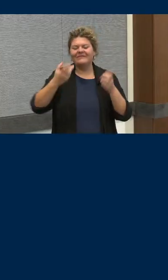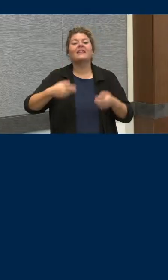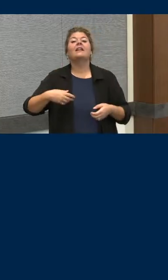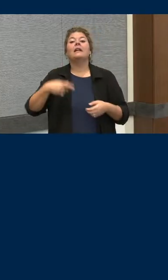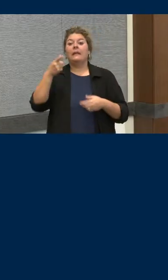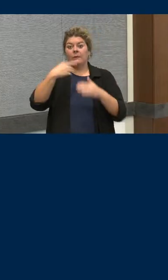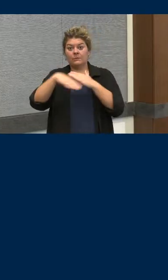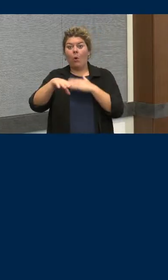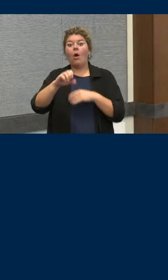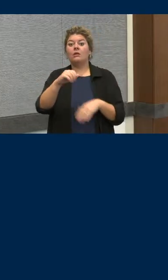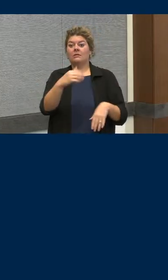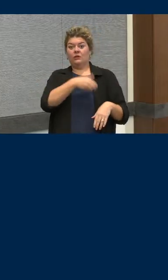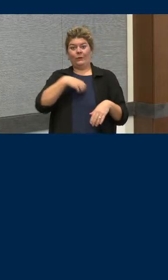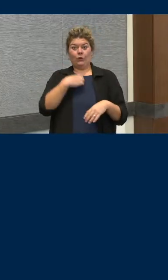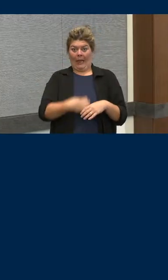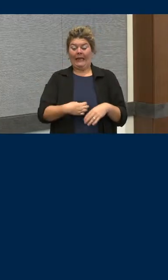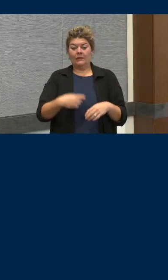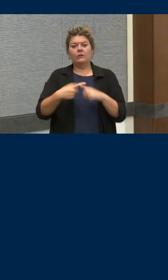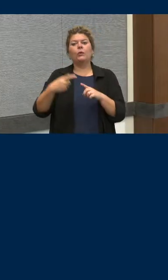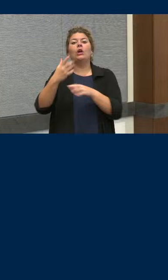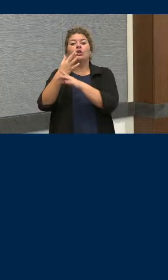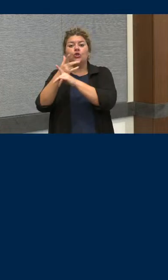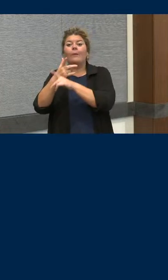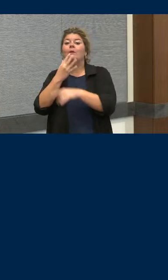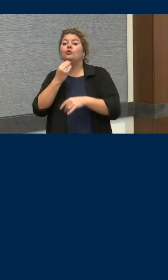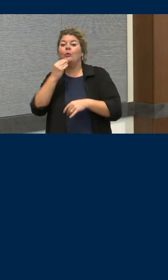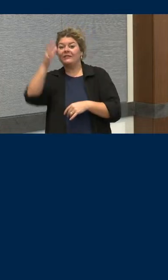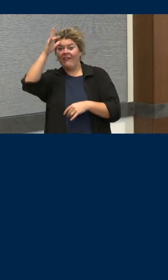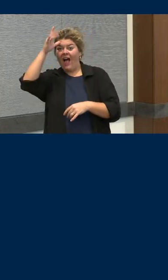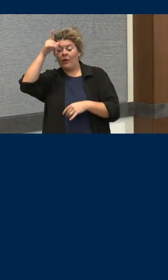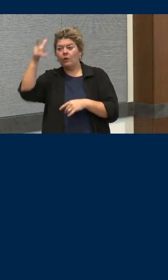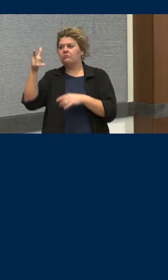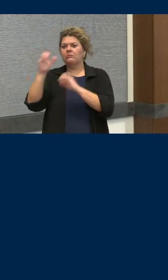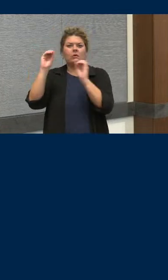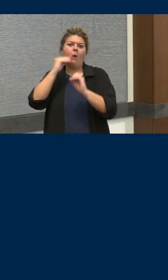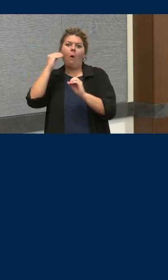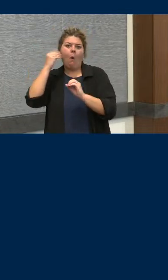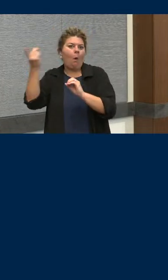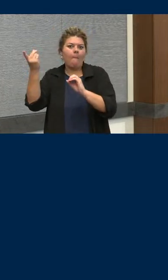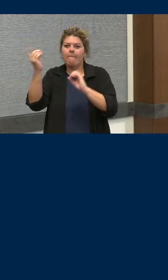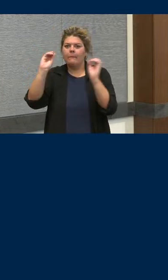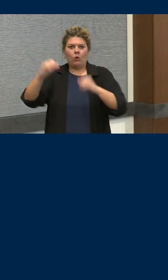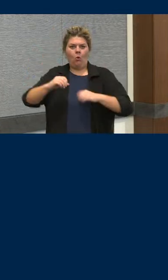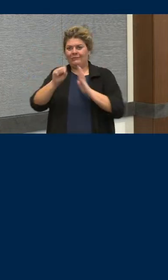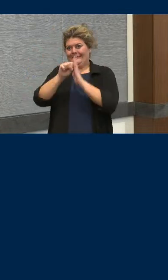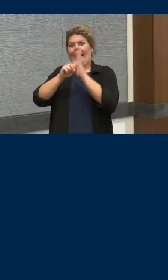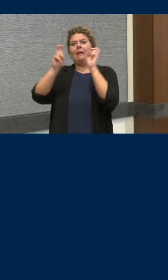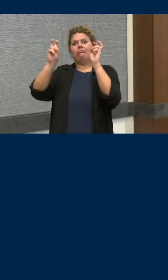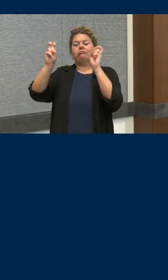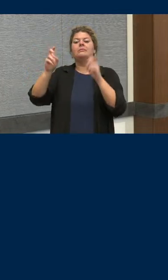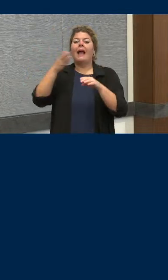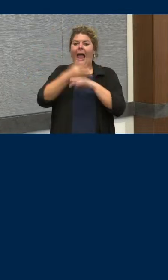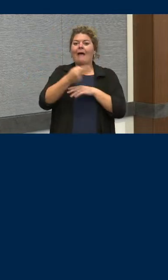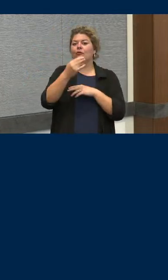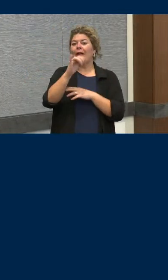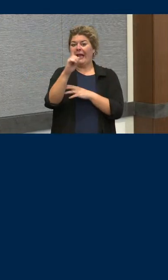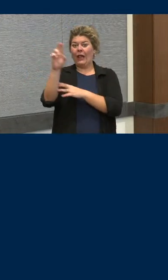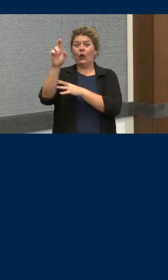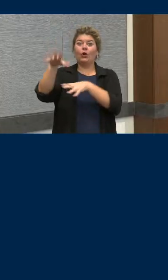who was declared stateless in 1935 after Hitler came to power,